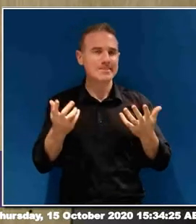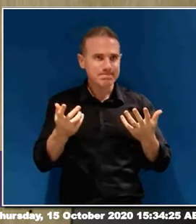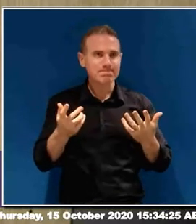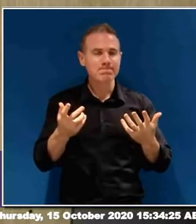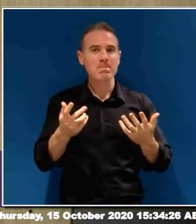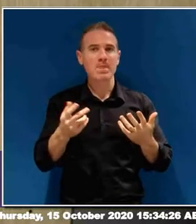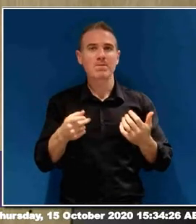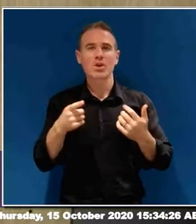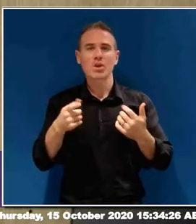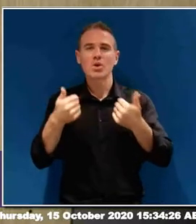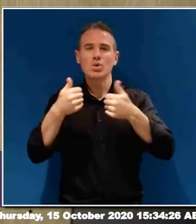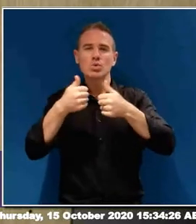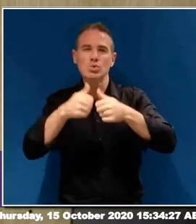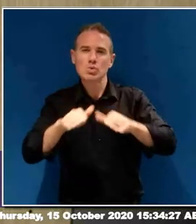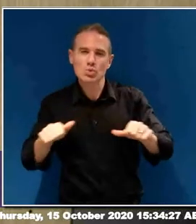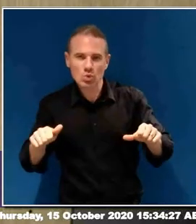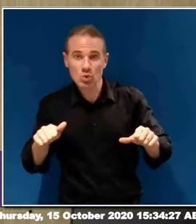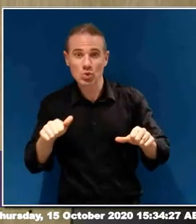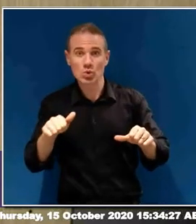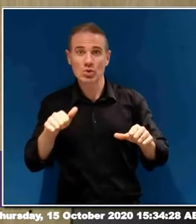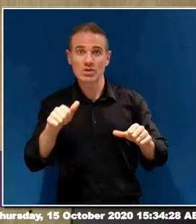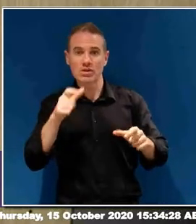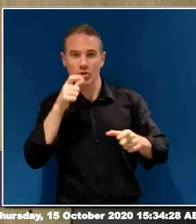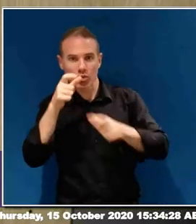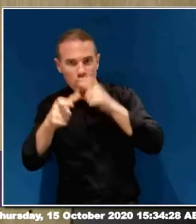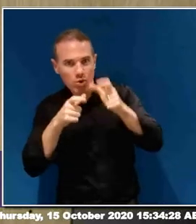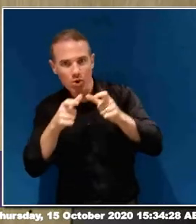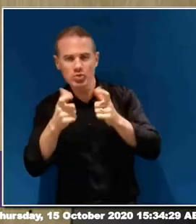language to describe children's behaviour.